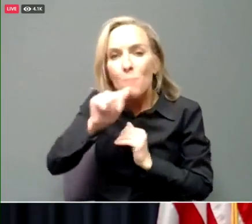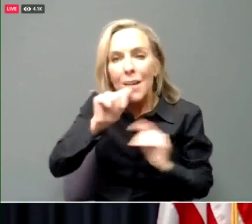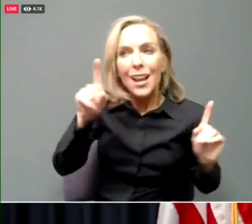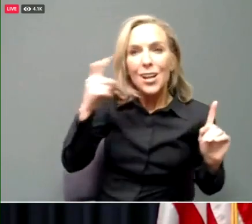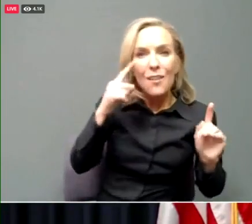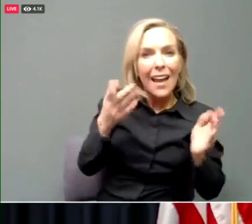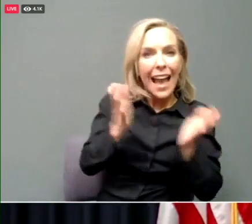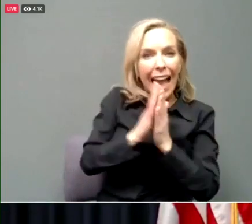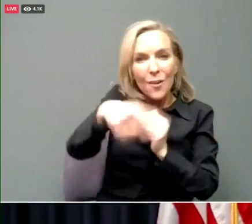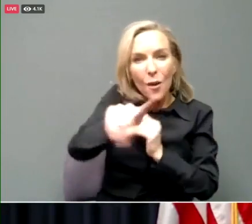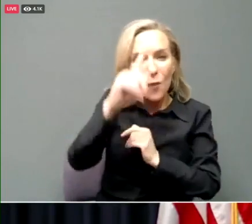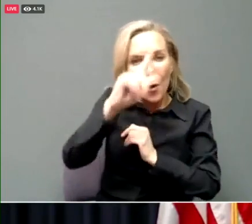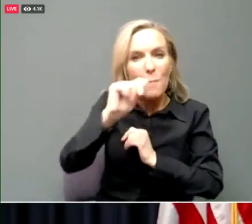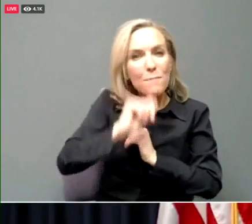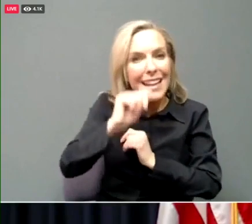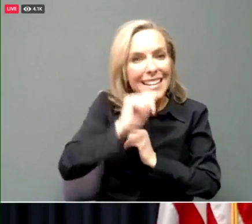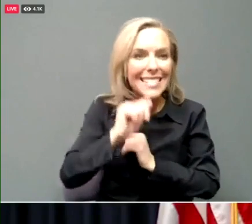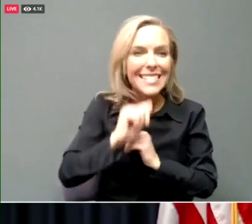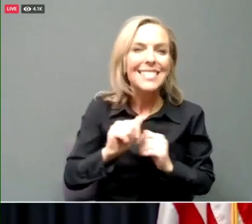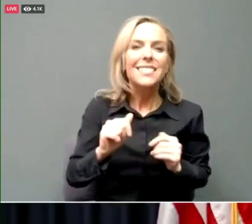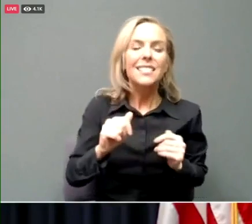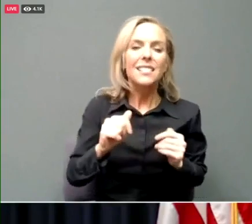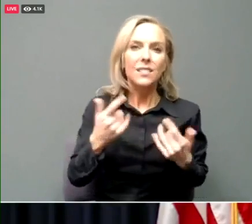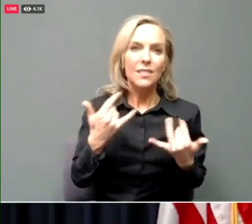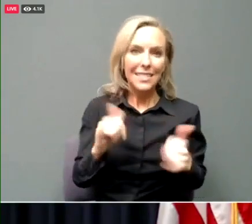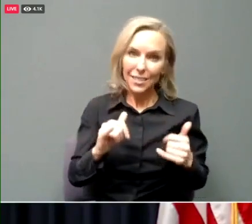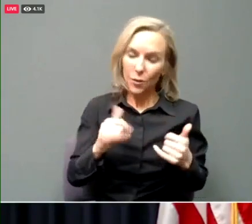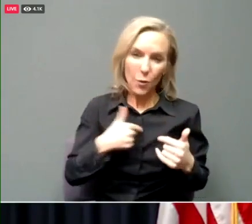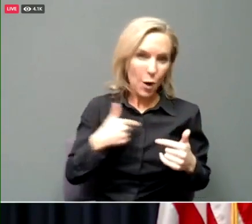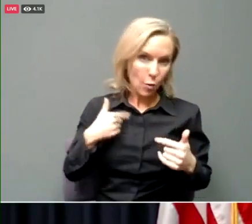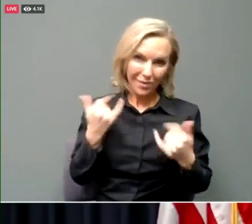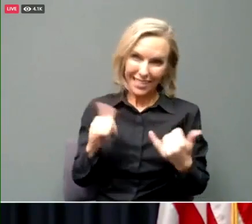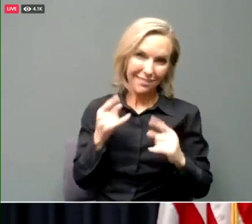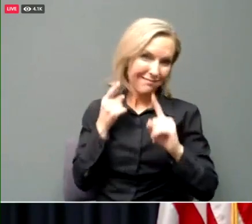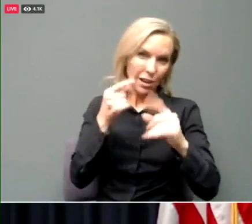methodically making progress in in February. That is going to be the focus